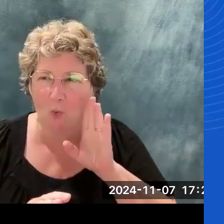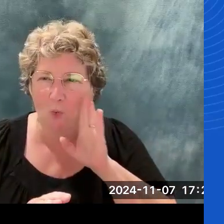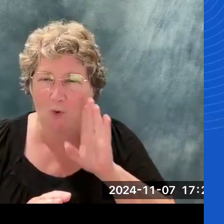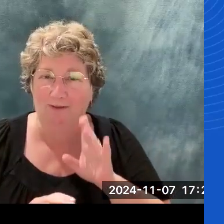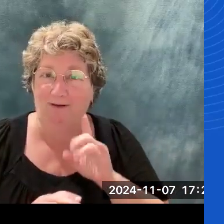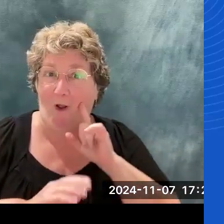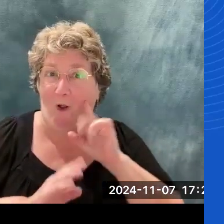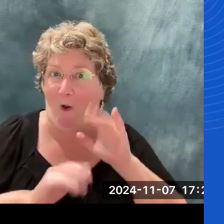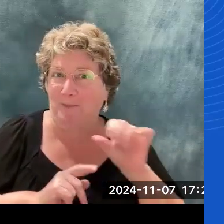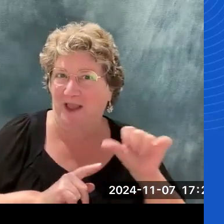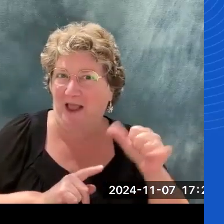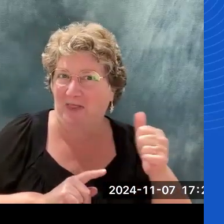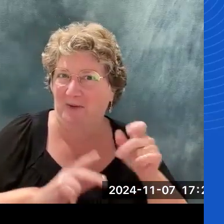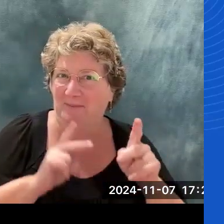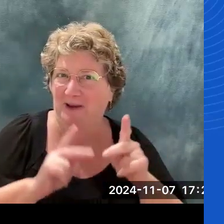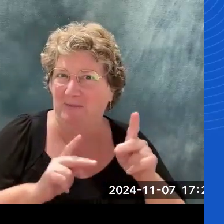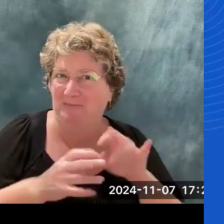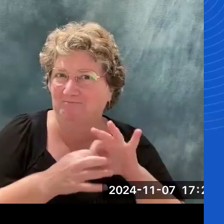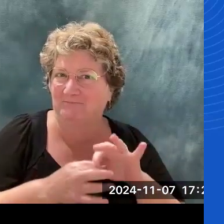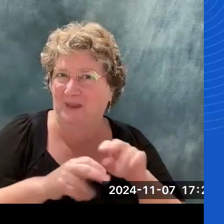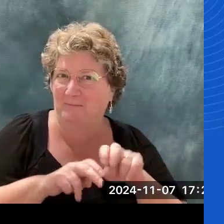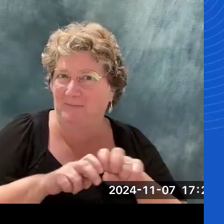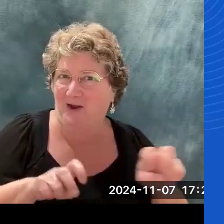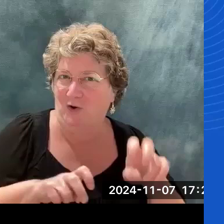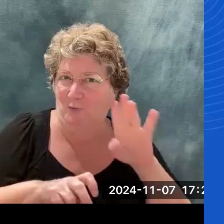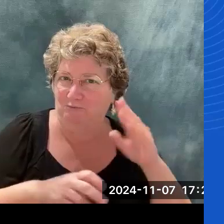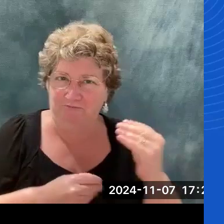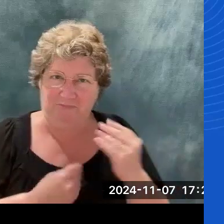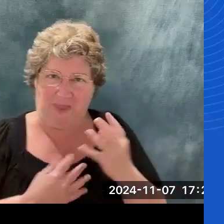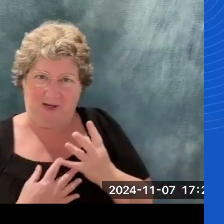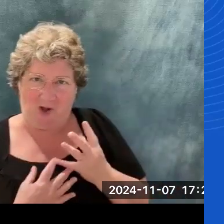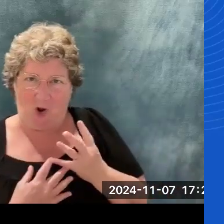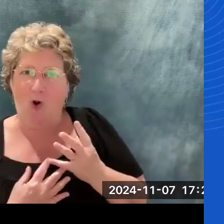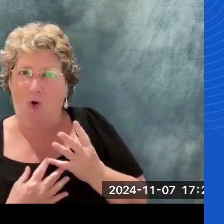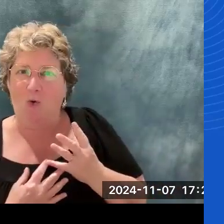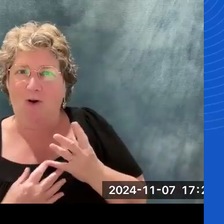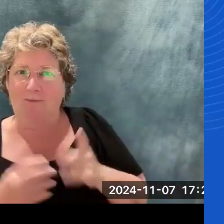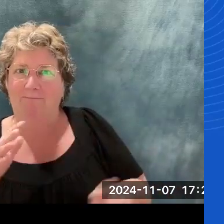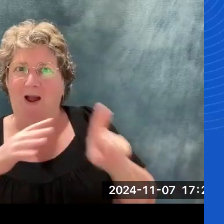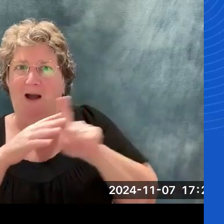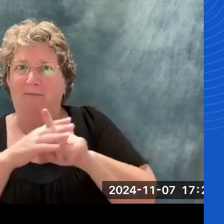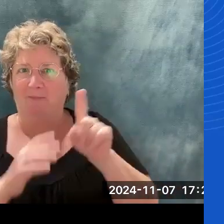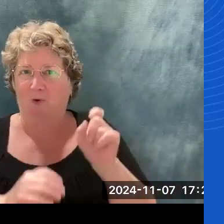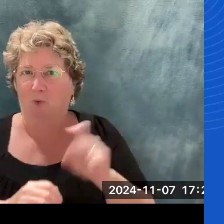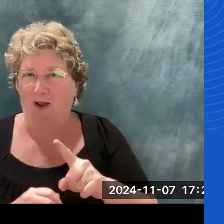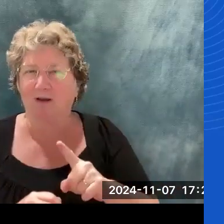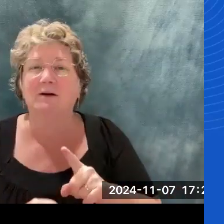just let me know if there are questions as we go. And we'll also have opportunity at the end as well.